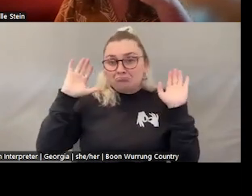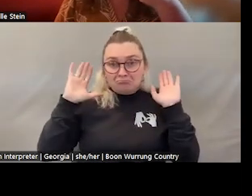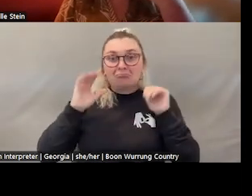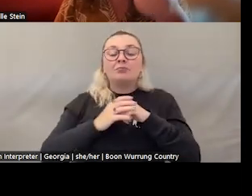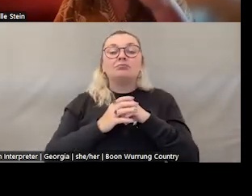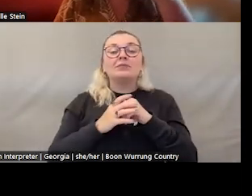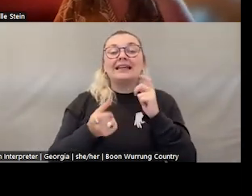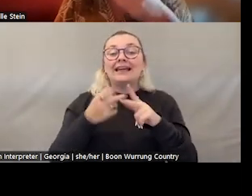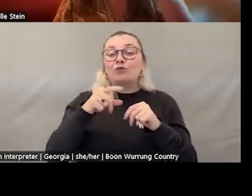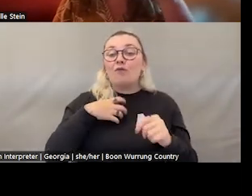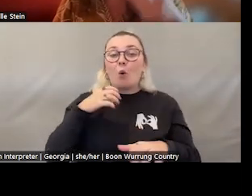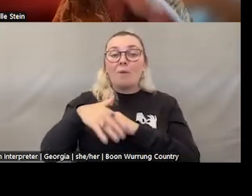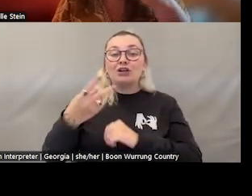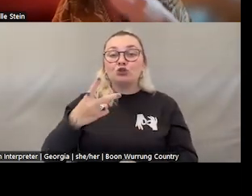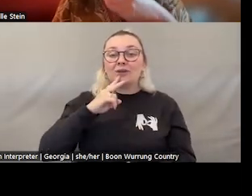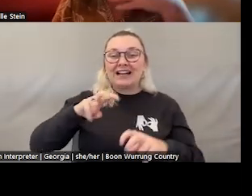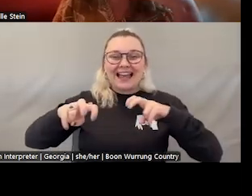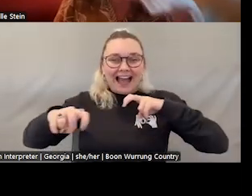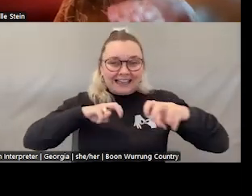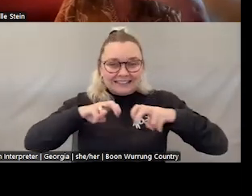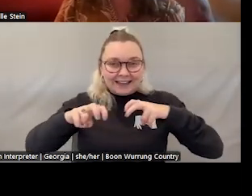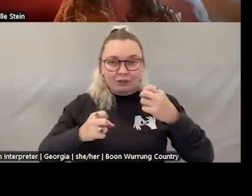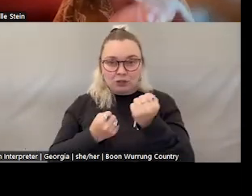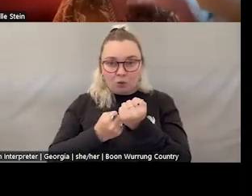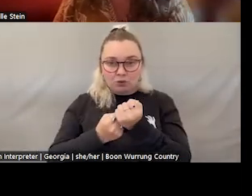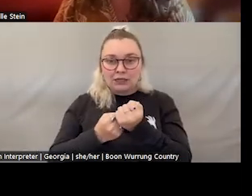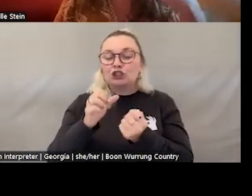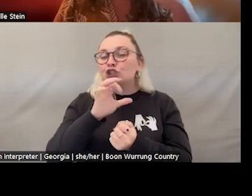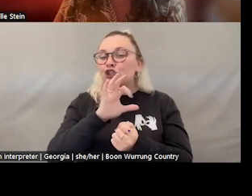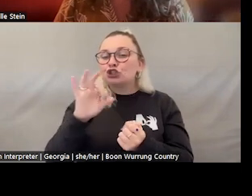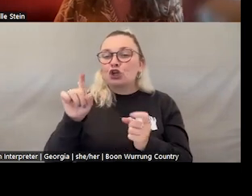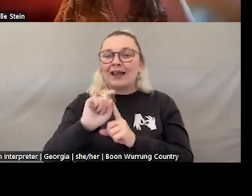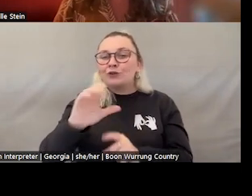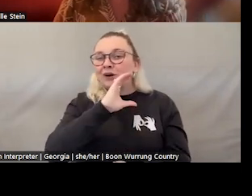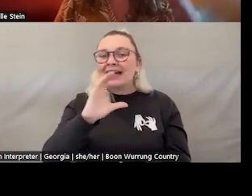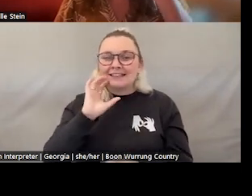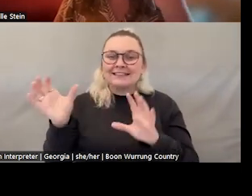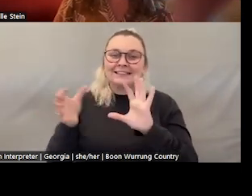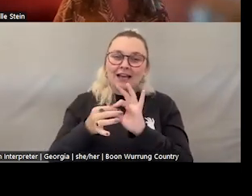If you have more than 200 active supporters, not like your cousin who signed up as a favour five